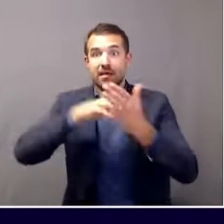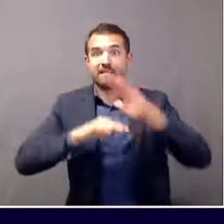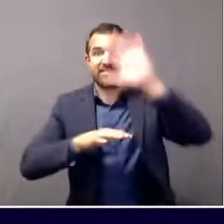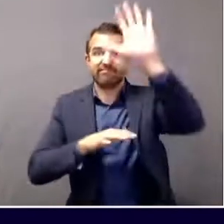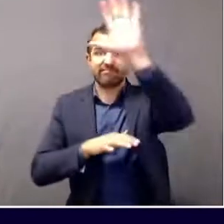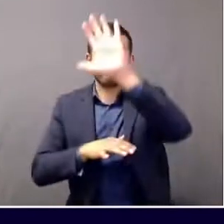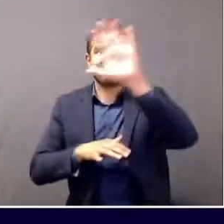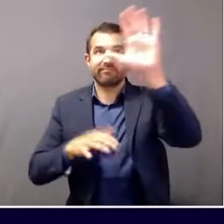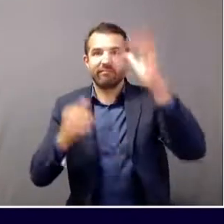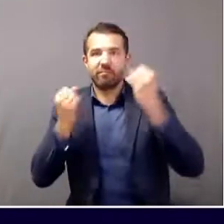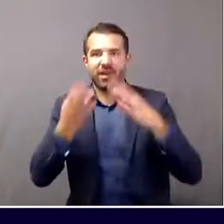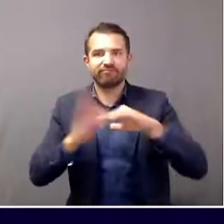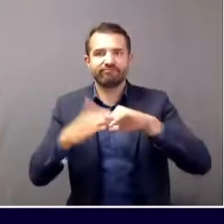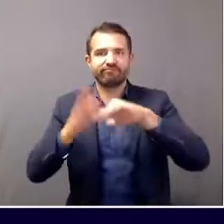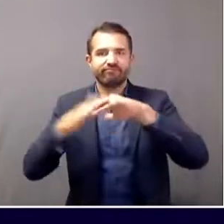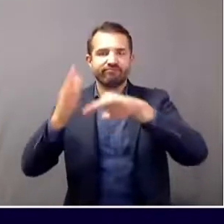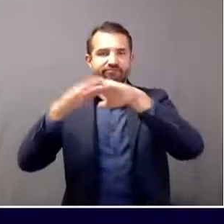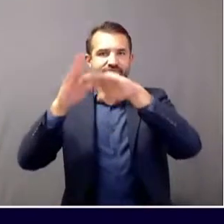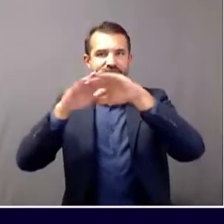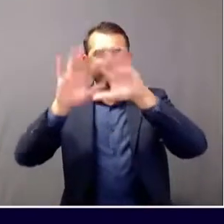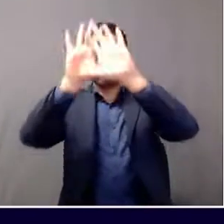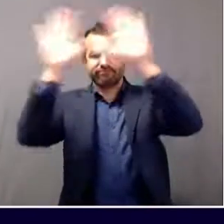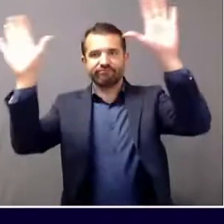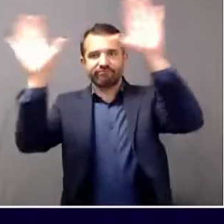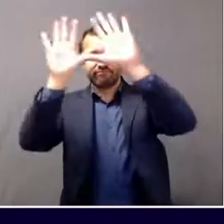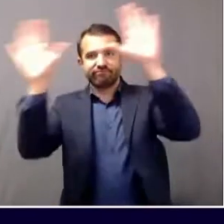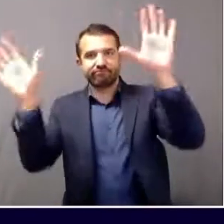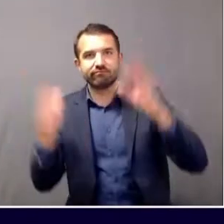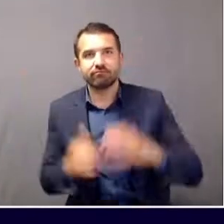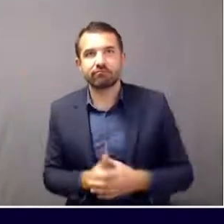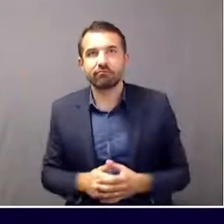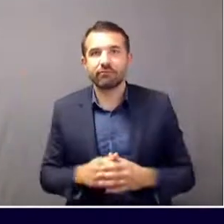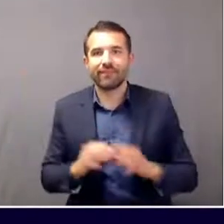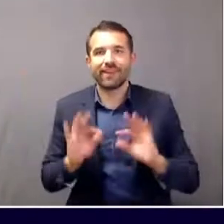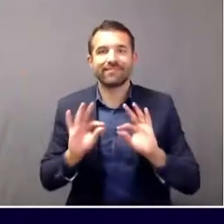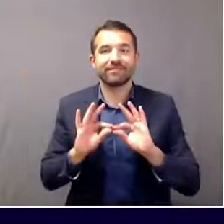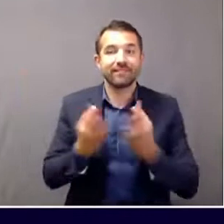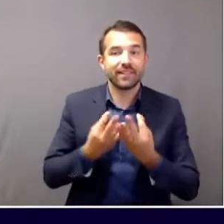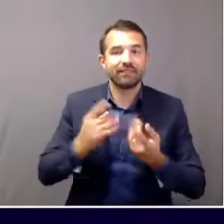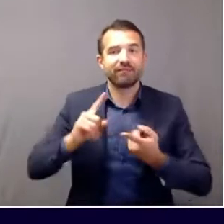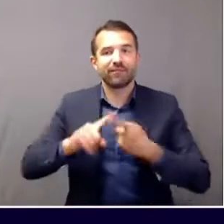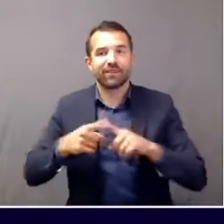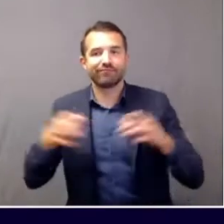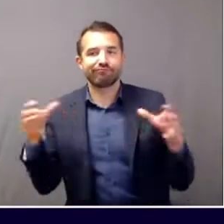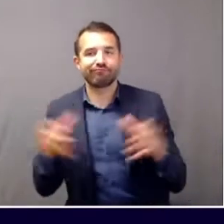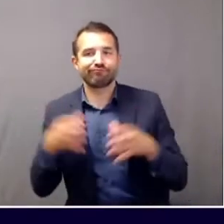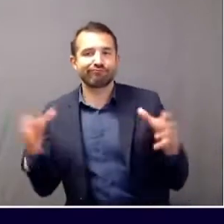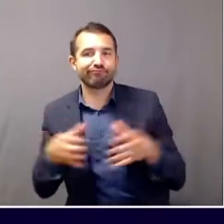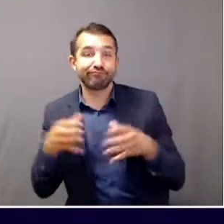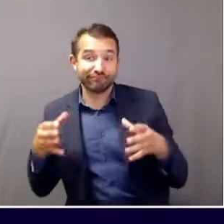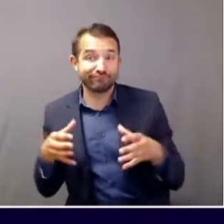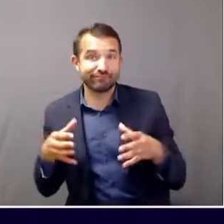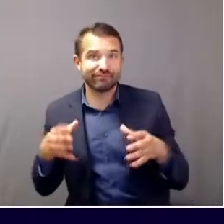them are close familial level gatherings that have been